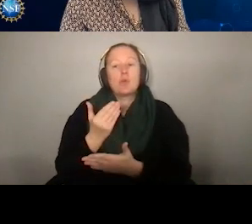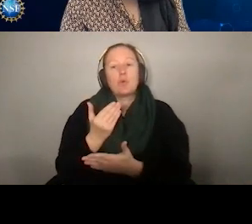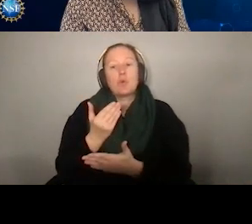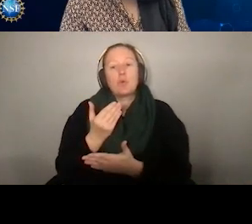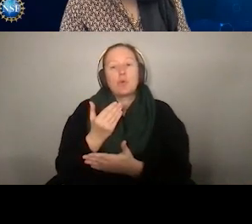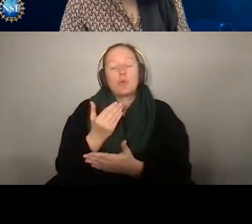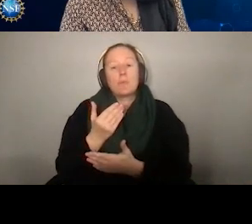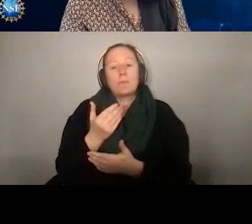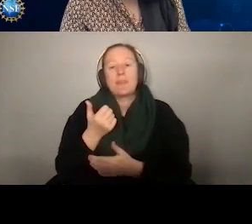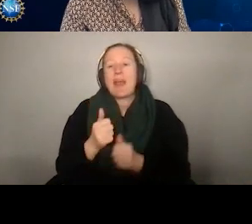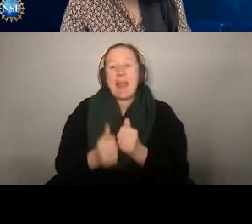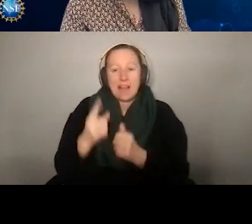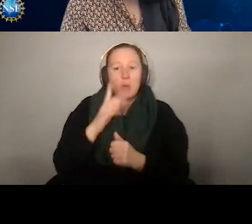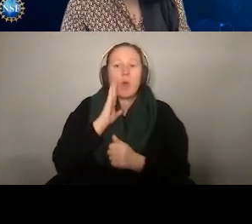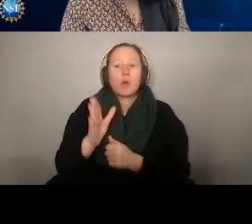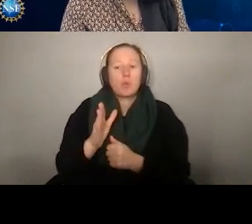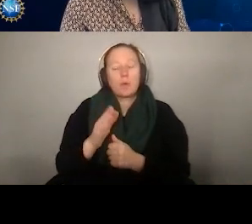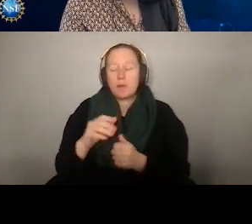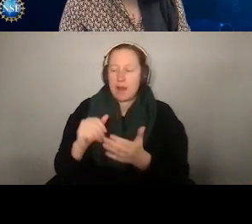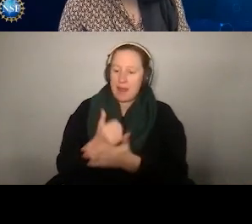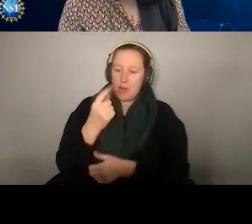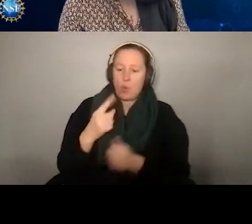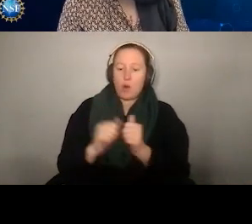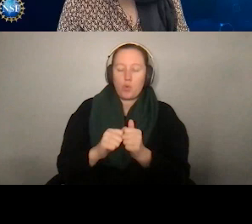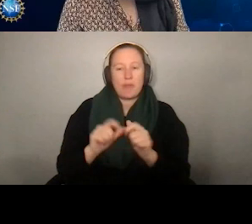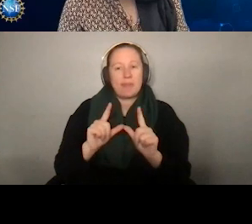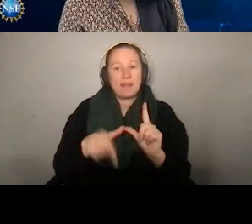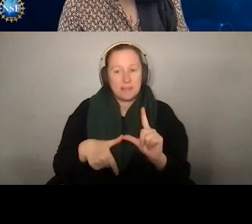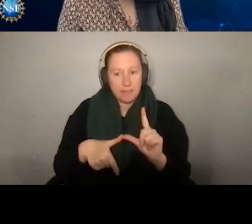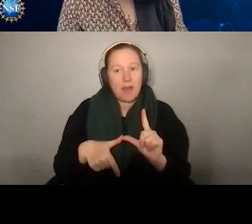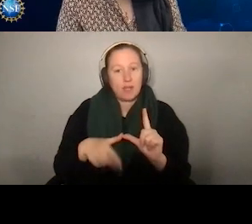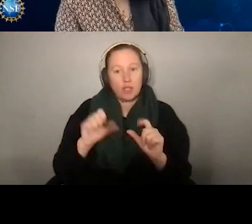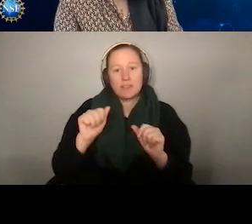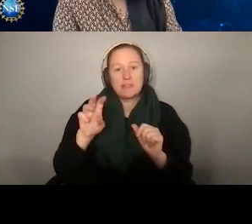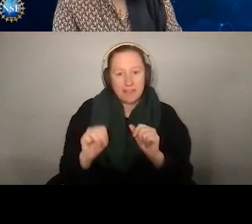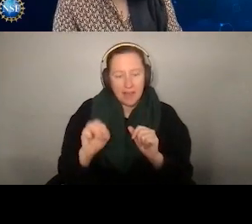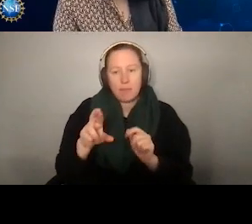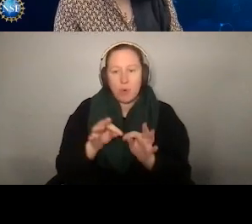with an expired or invalid registration. I will now turn it back over to Justin. Thank you.